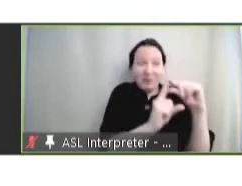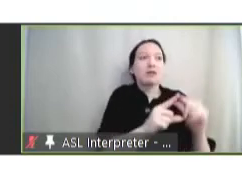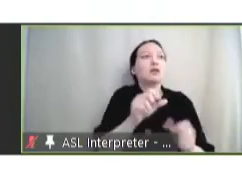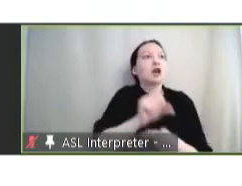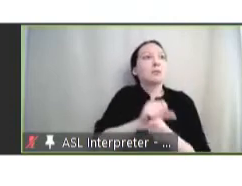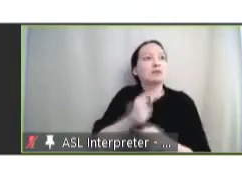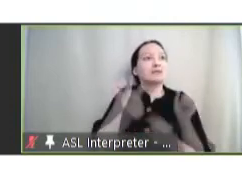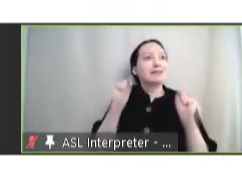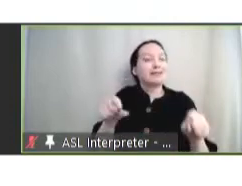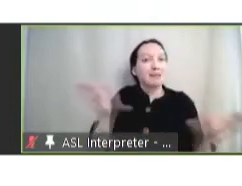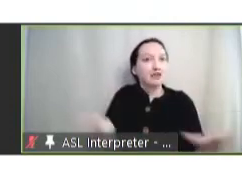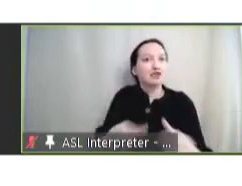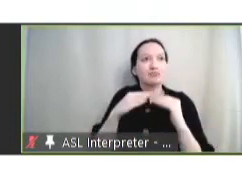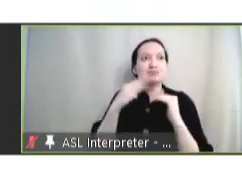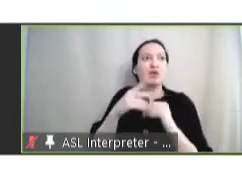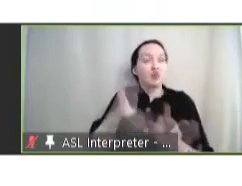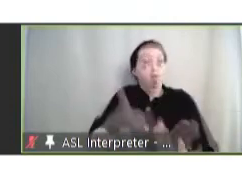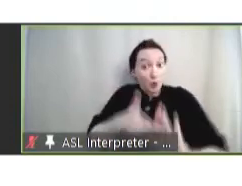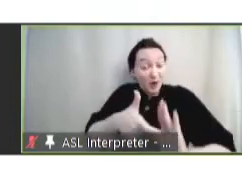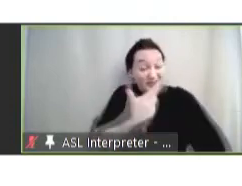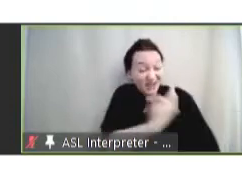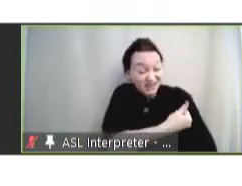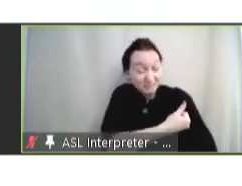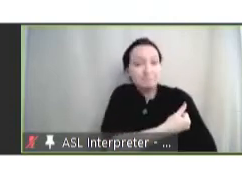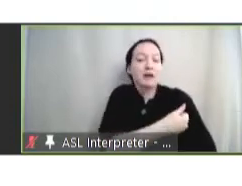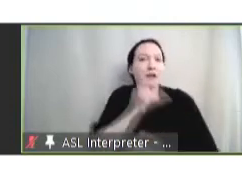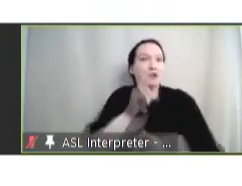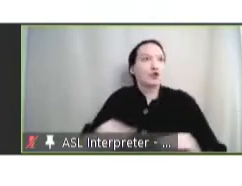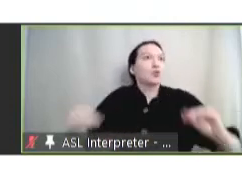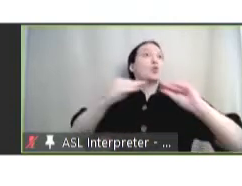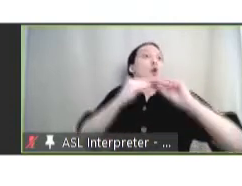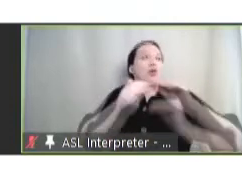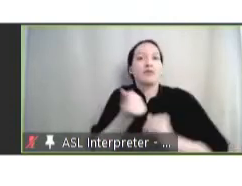action really beyond even requiring vaccines, and we heard a couple in Emily's pitch about